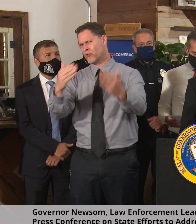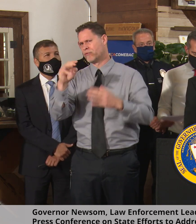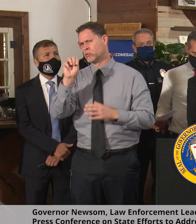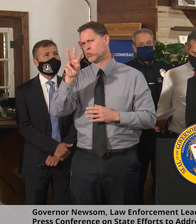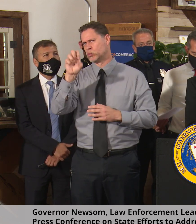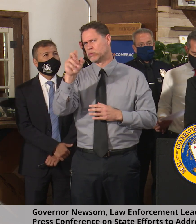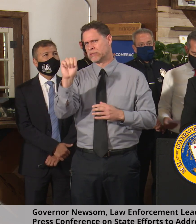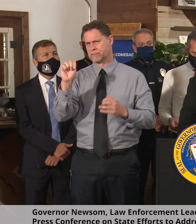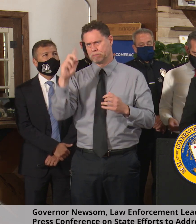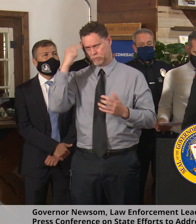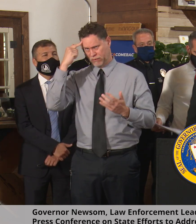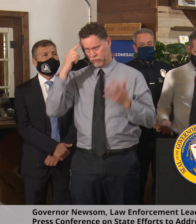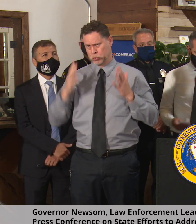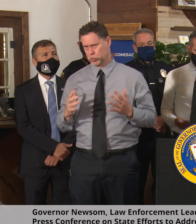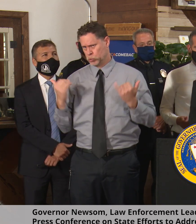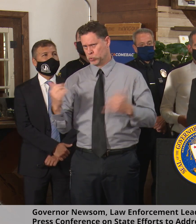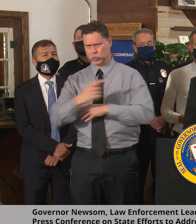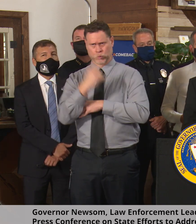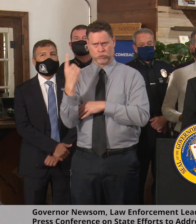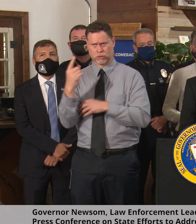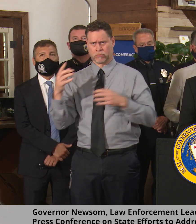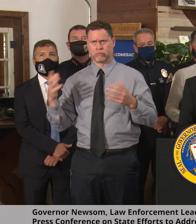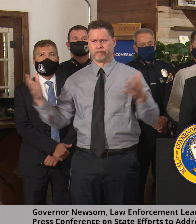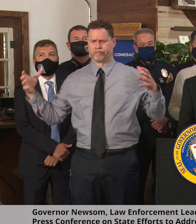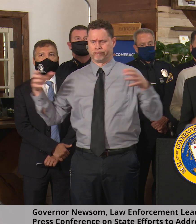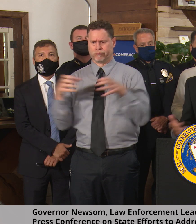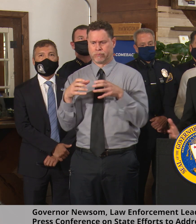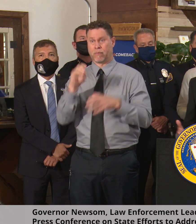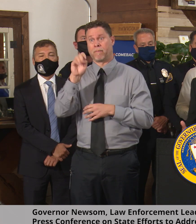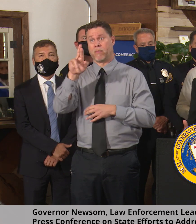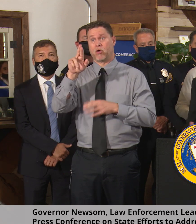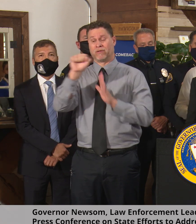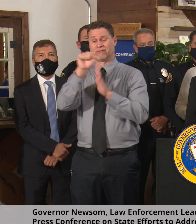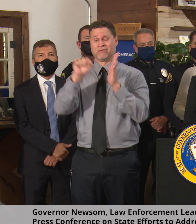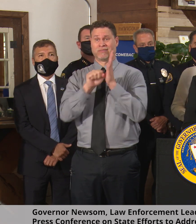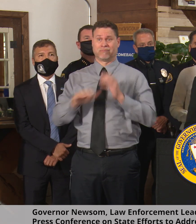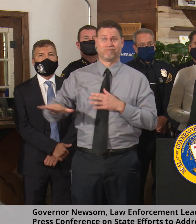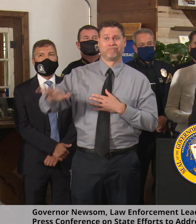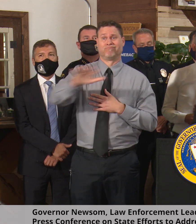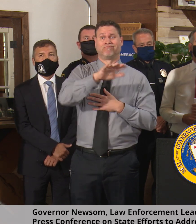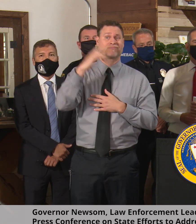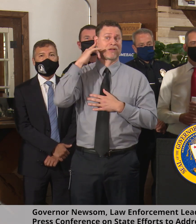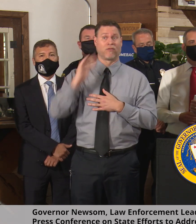earlier today brought together mayors from across the state of California and police chiefs across